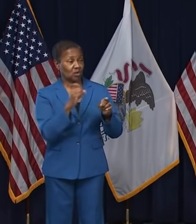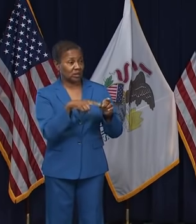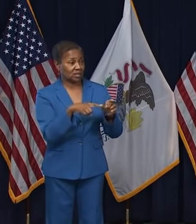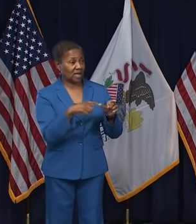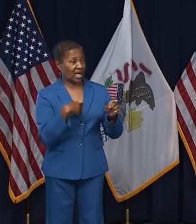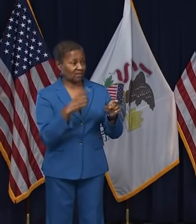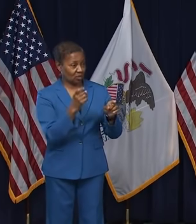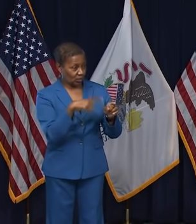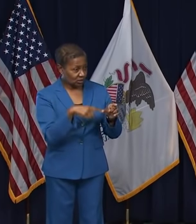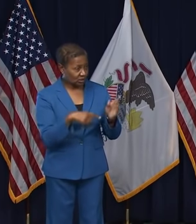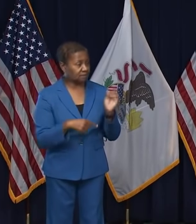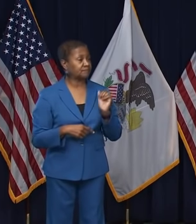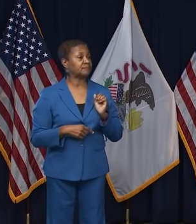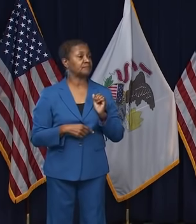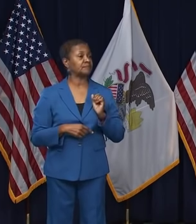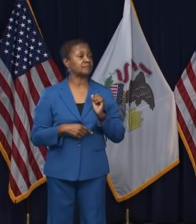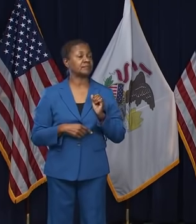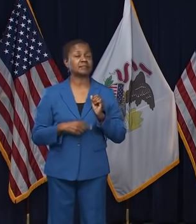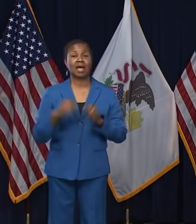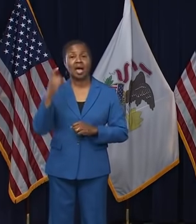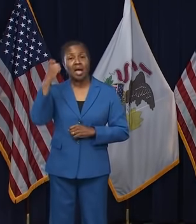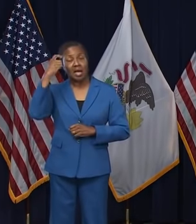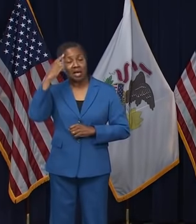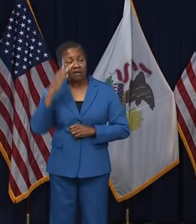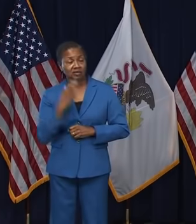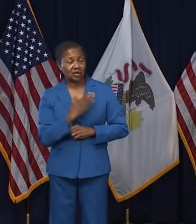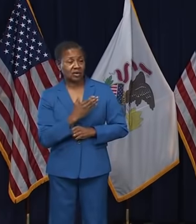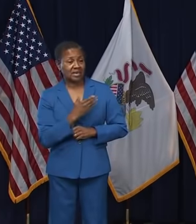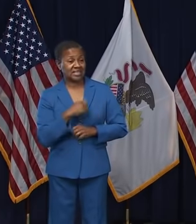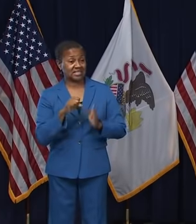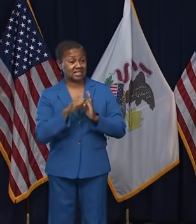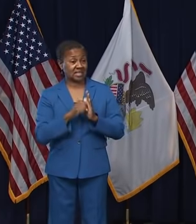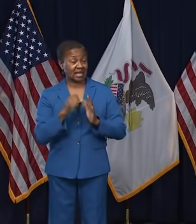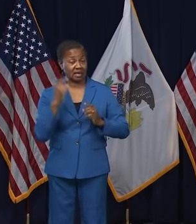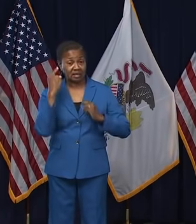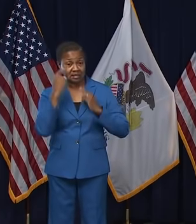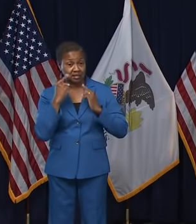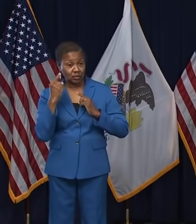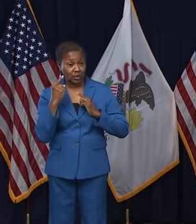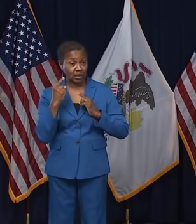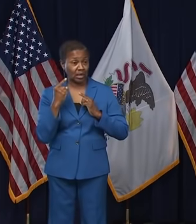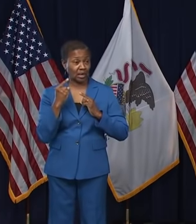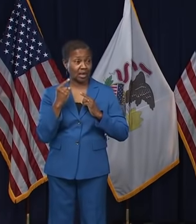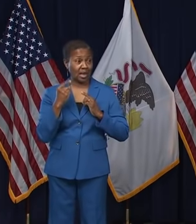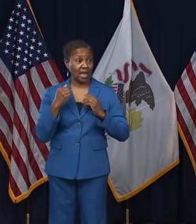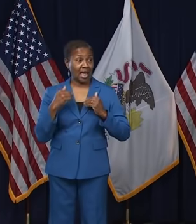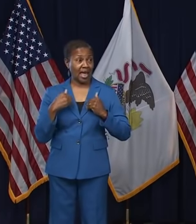that someone who didn't get a